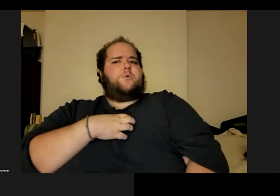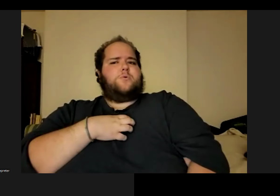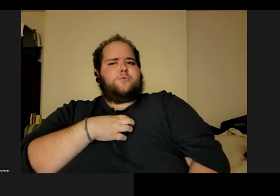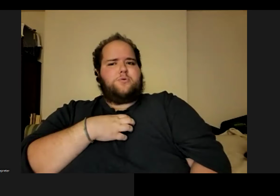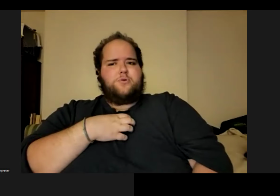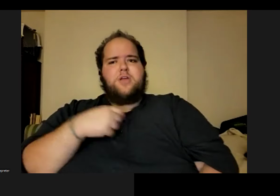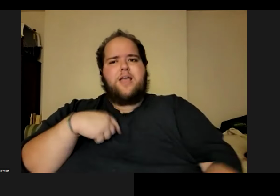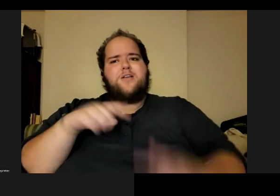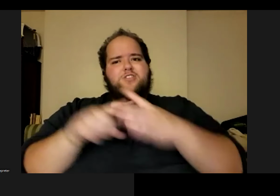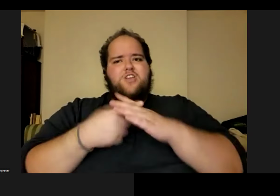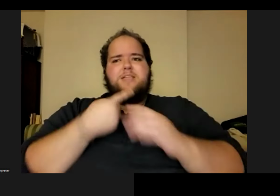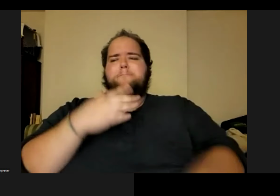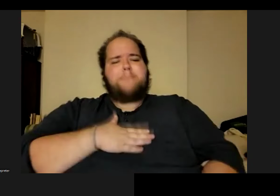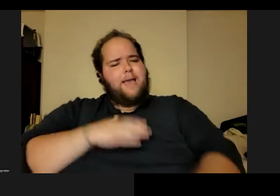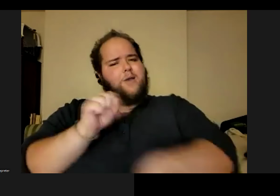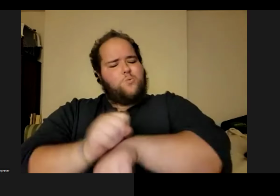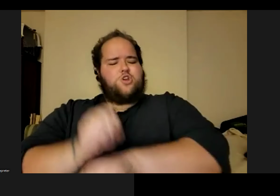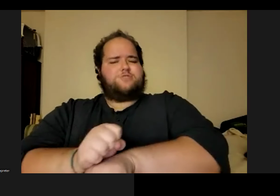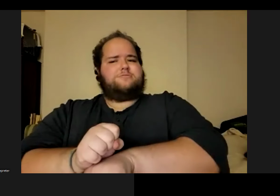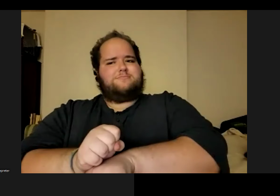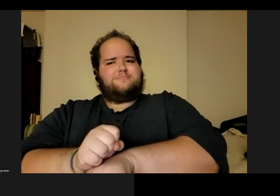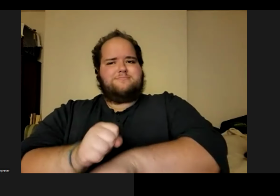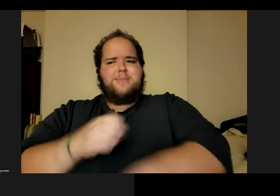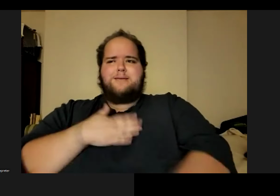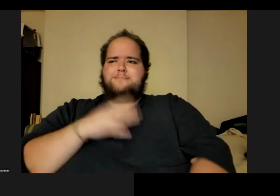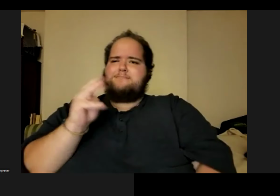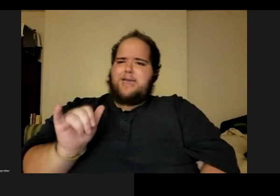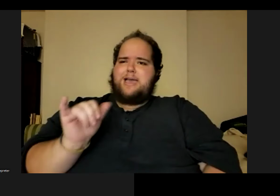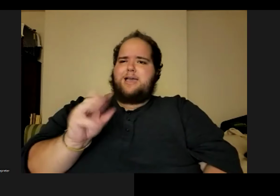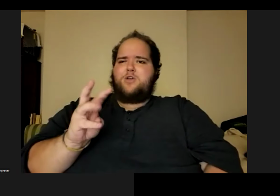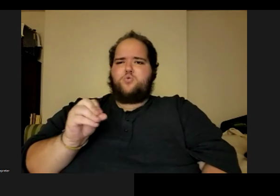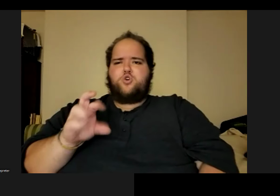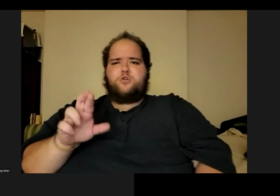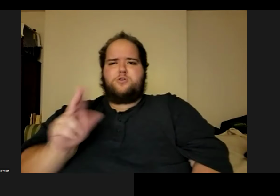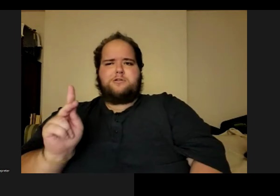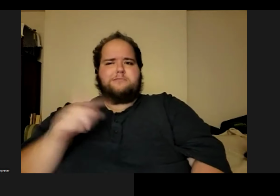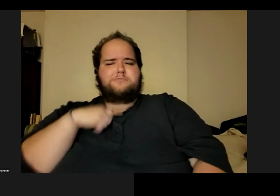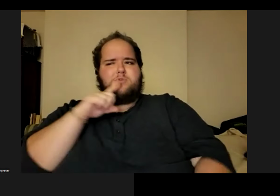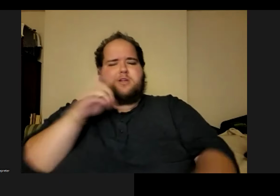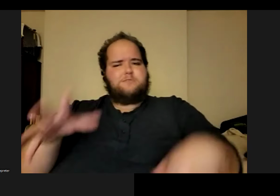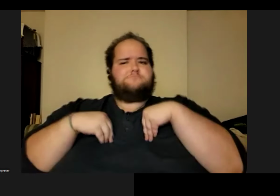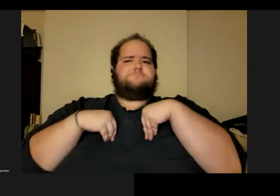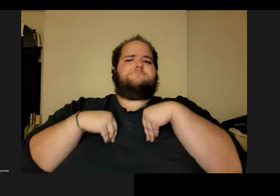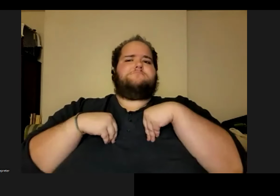my work because you're kind of taking ownership of it And it's helping. And it's helping to